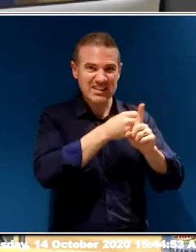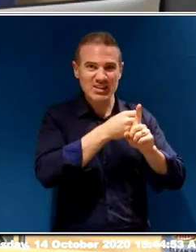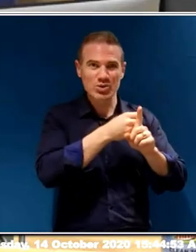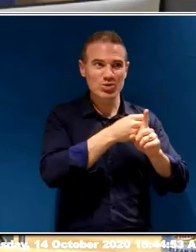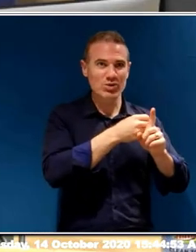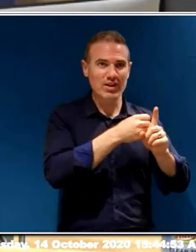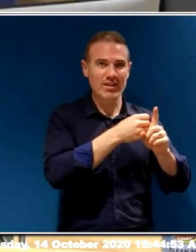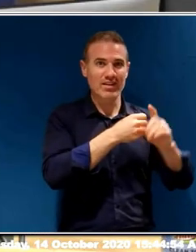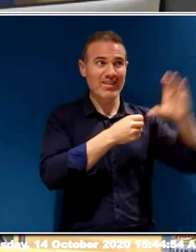supports they need?